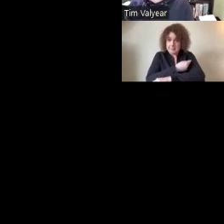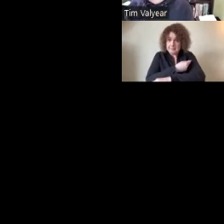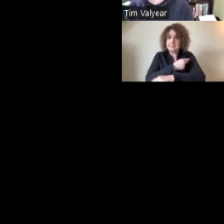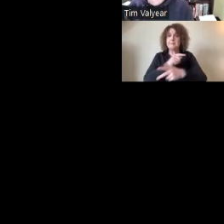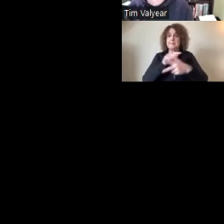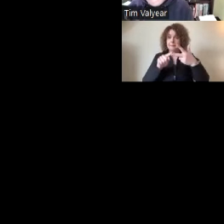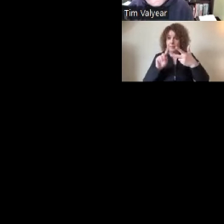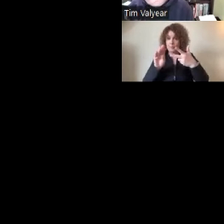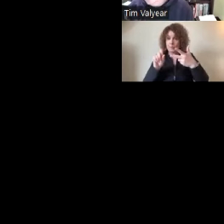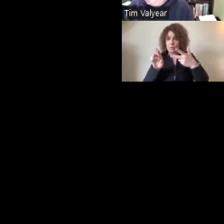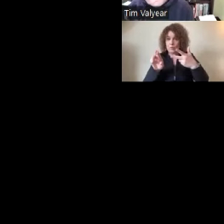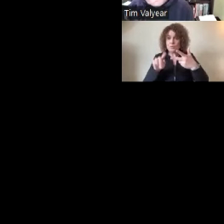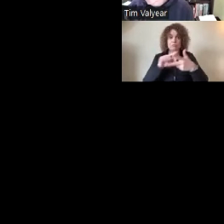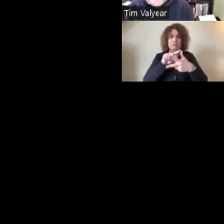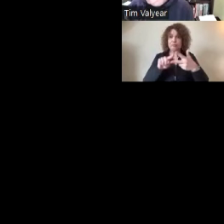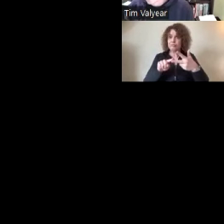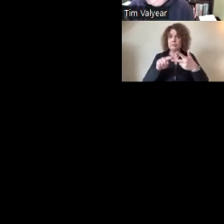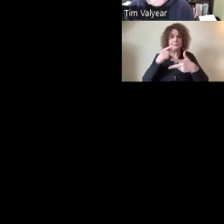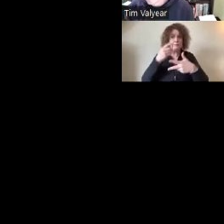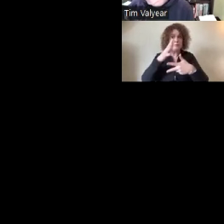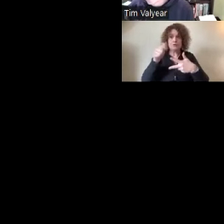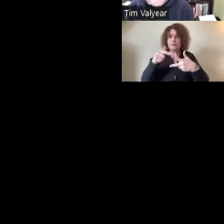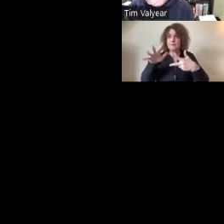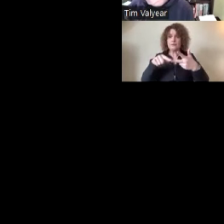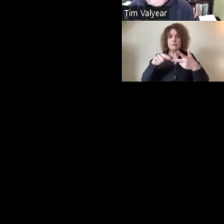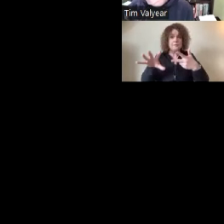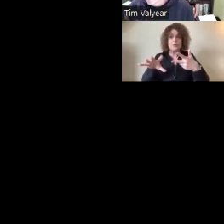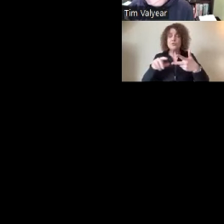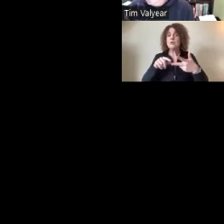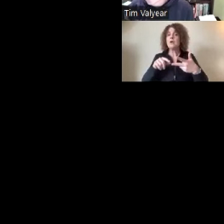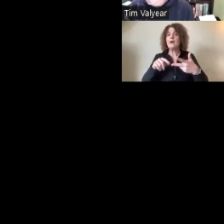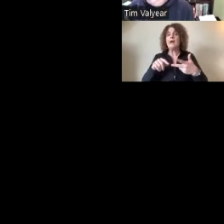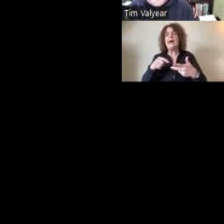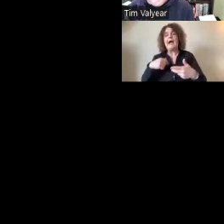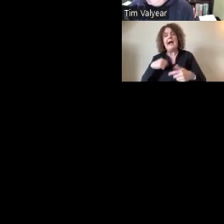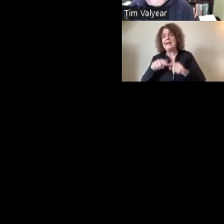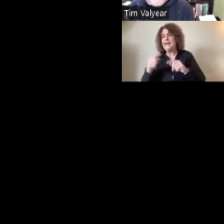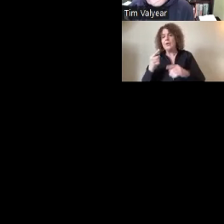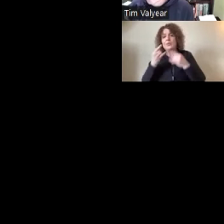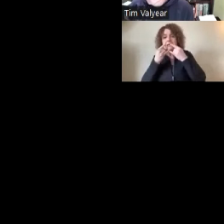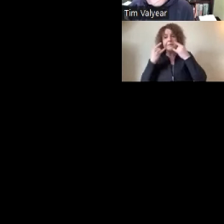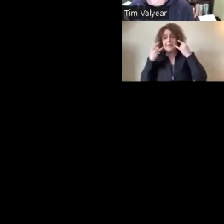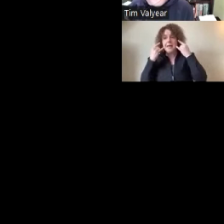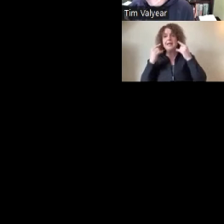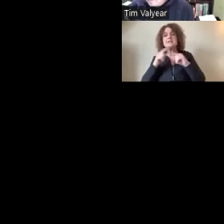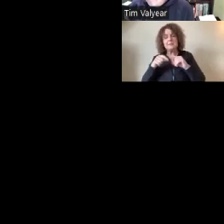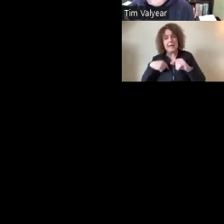kind of spooked me to continue. I have gotten my vaccine, I have gotten my booster, which is first, the